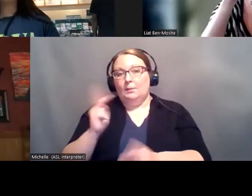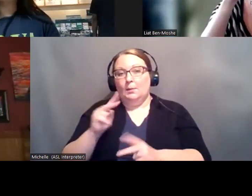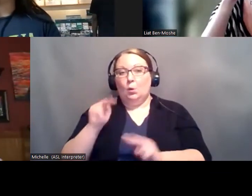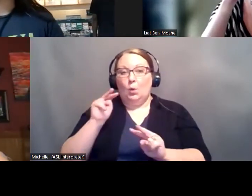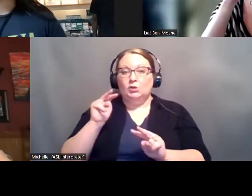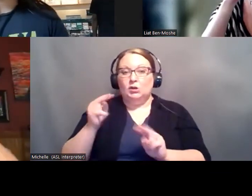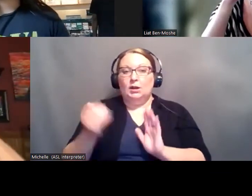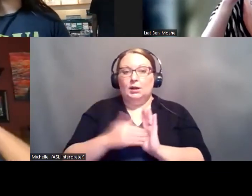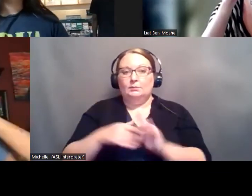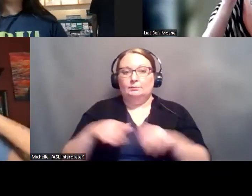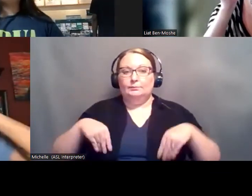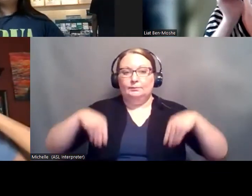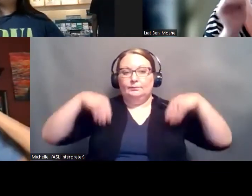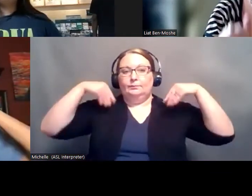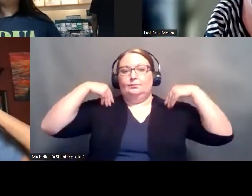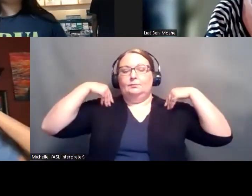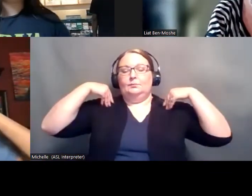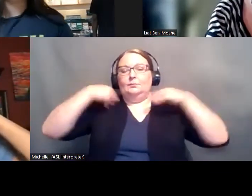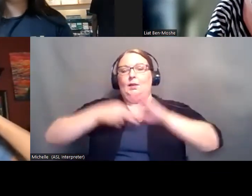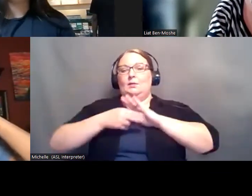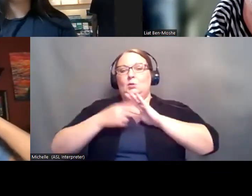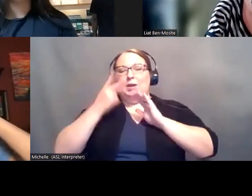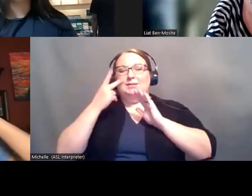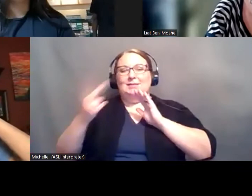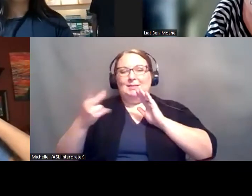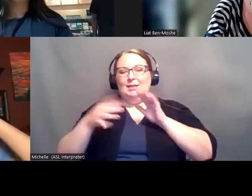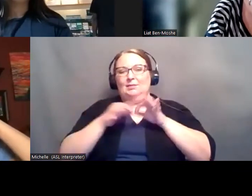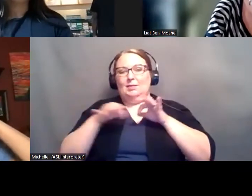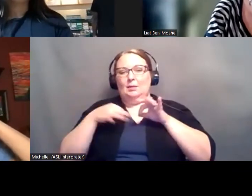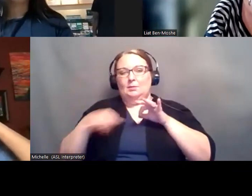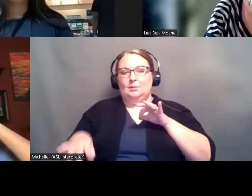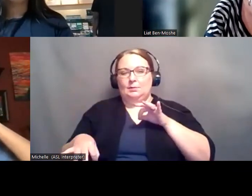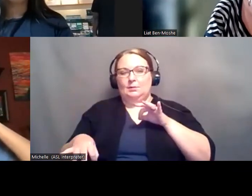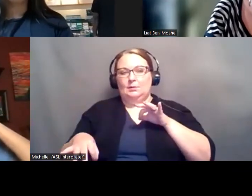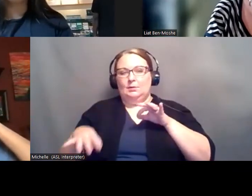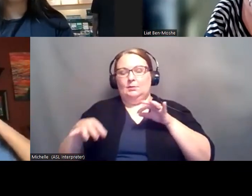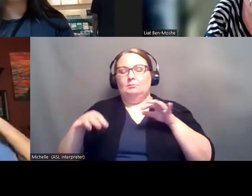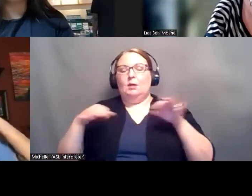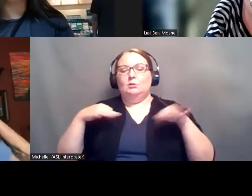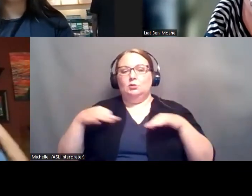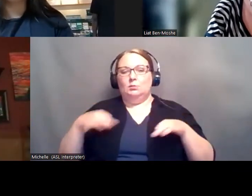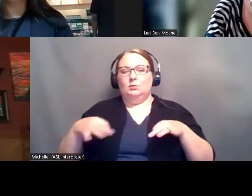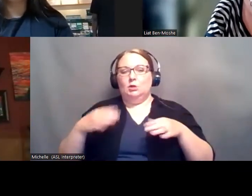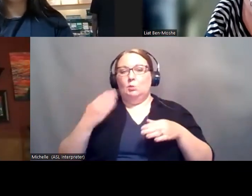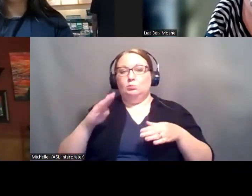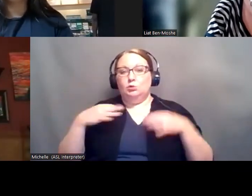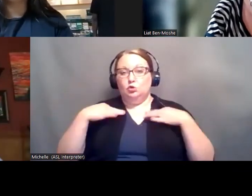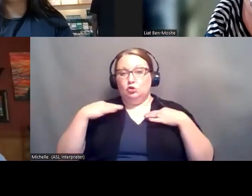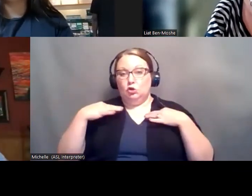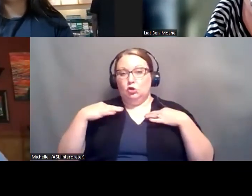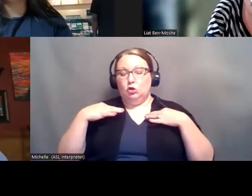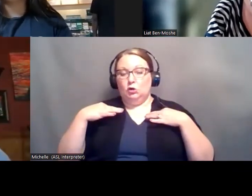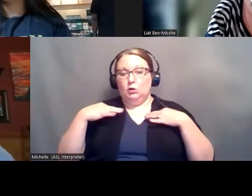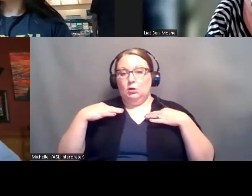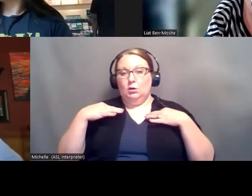I'll pull up my shirt so you can access it that way and I will describe it. It's a blue T-shirt with this logo.